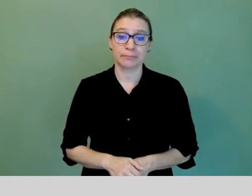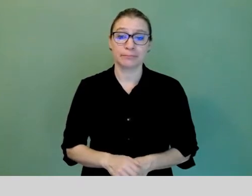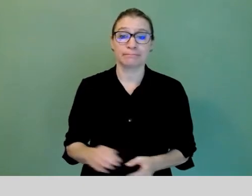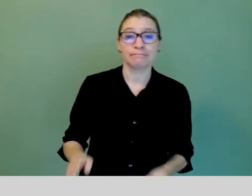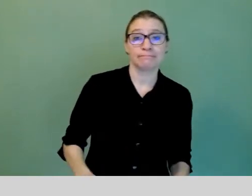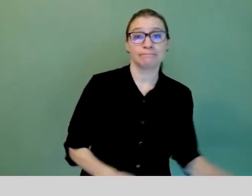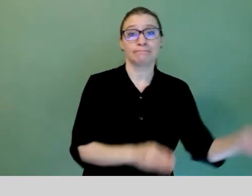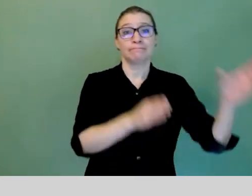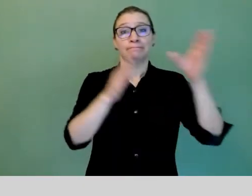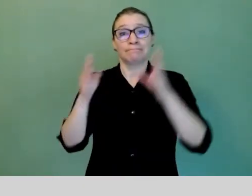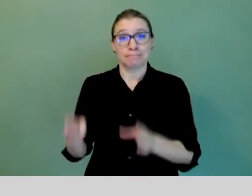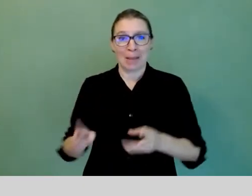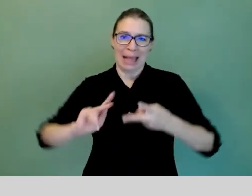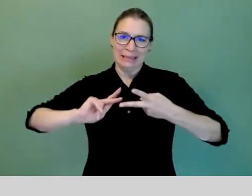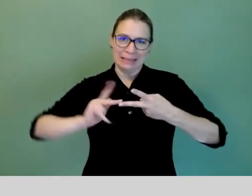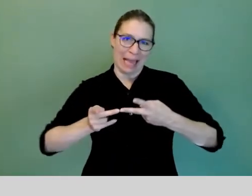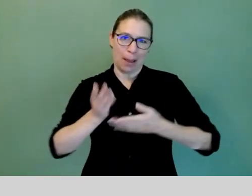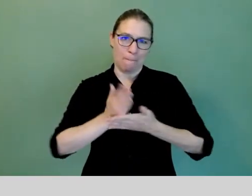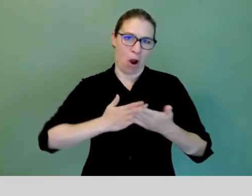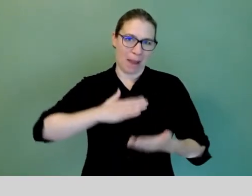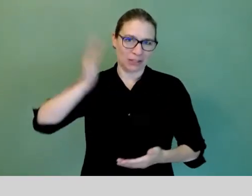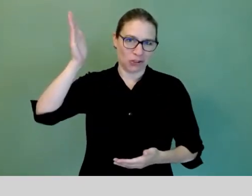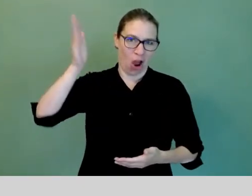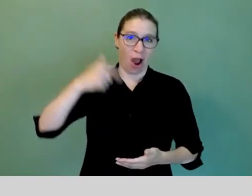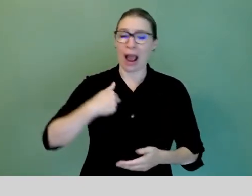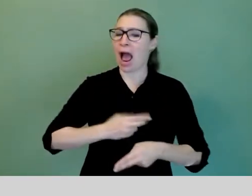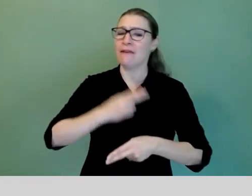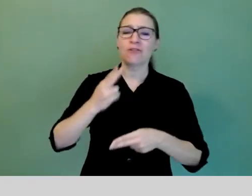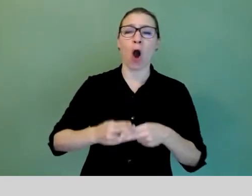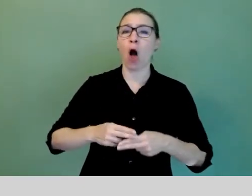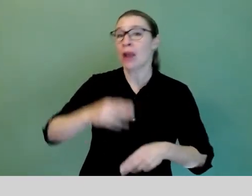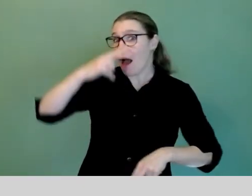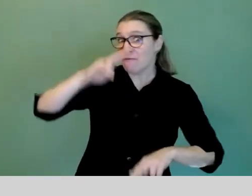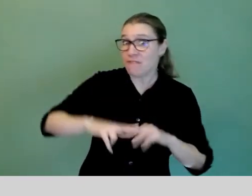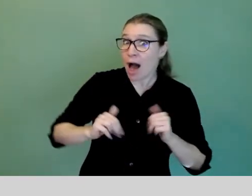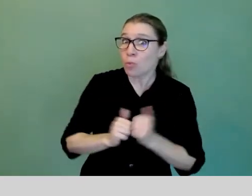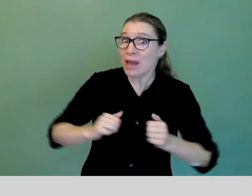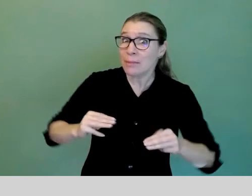And now we come to the second half of my talk, which I have called Fun With Math!